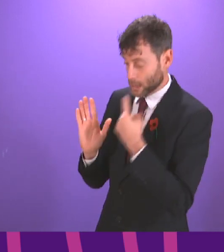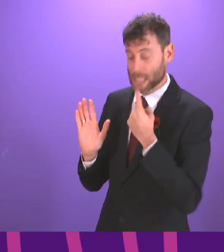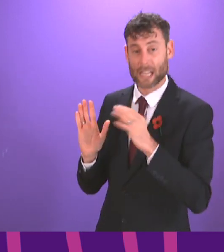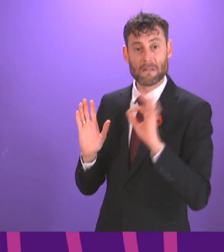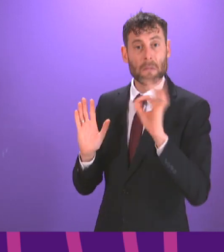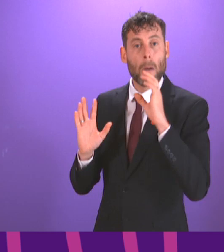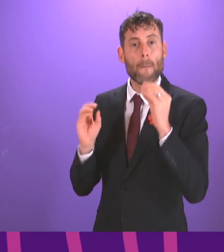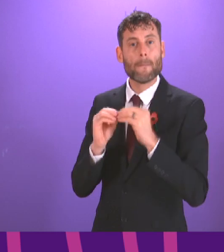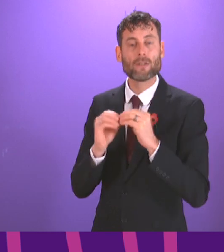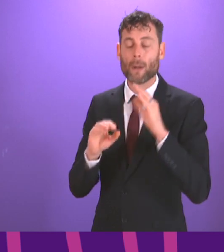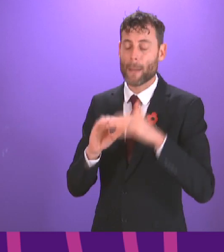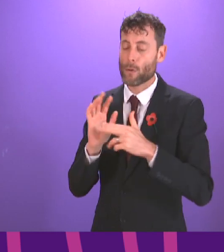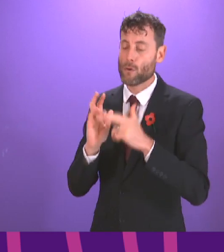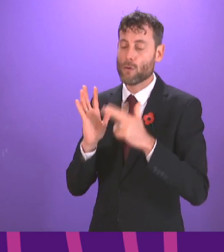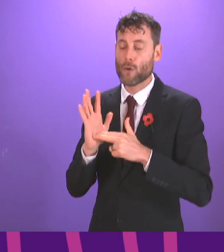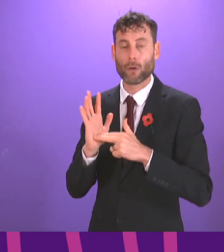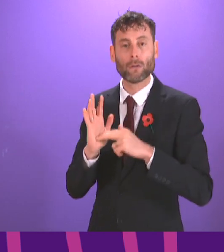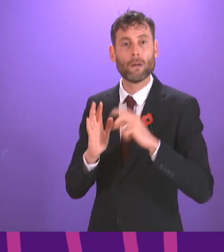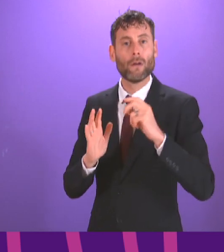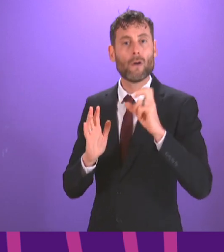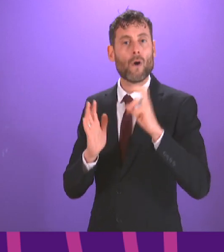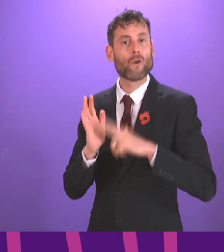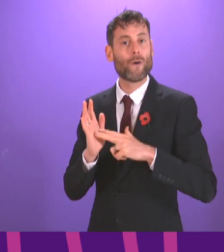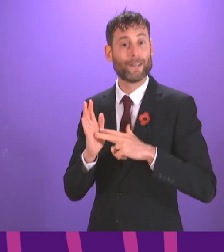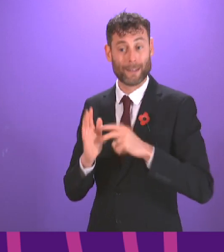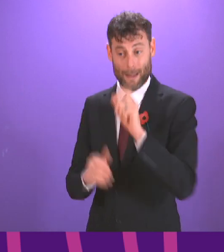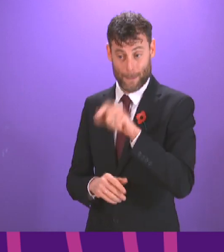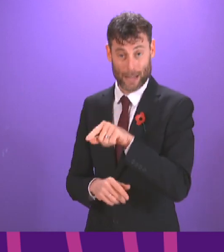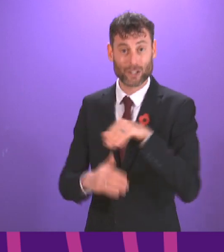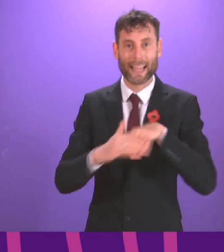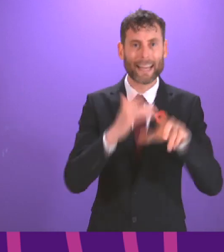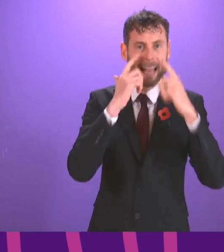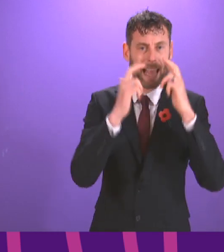The very last people of all to have sight of the report were the families and loved